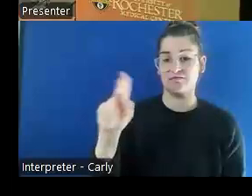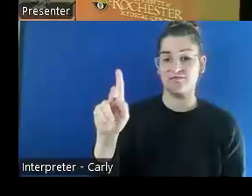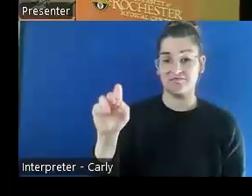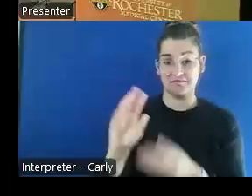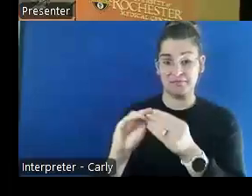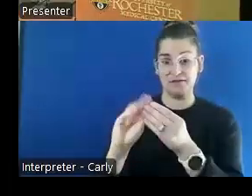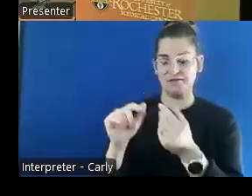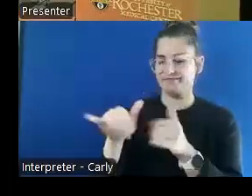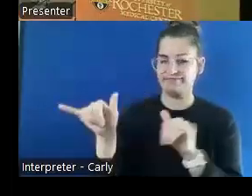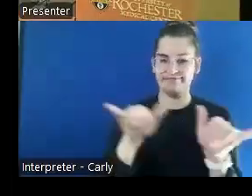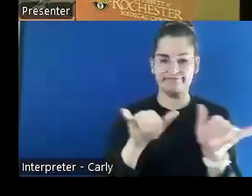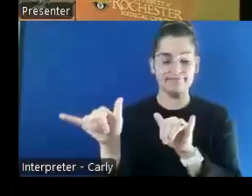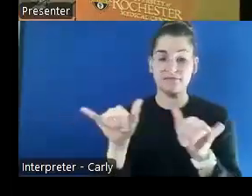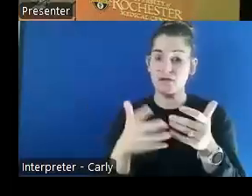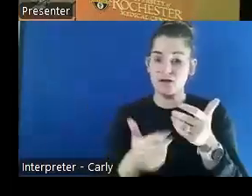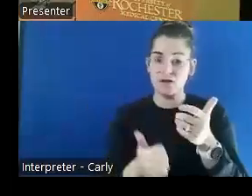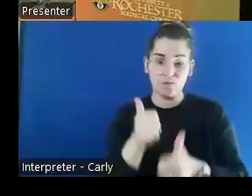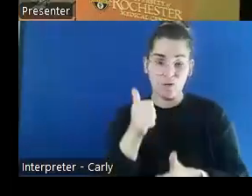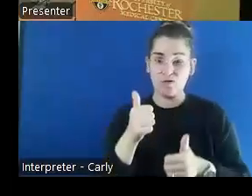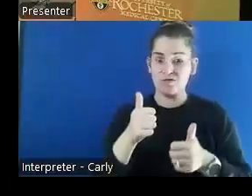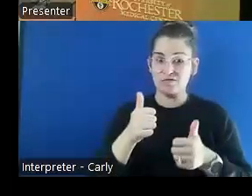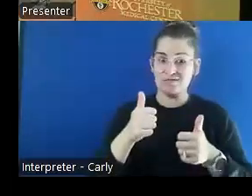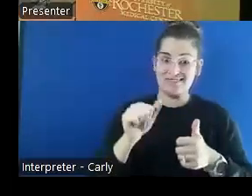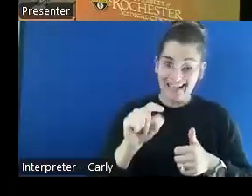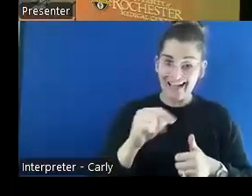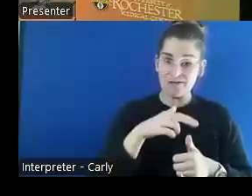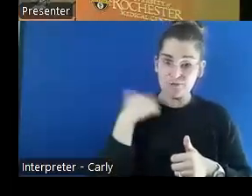the most vulnerable population of people who are living in our city and the surrounding areas the